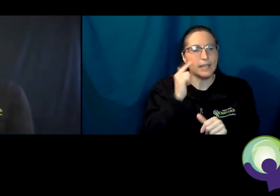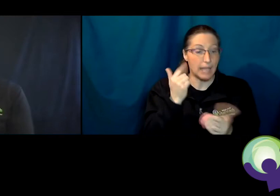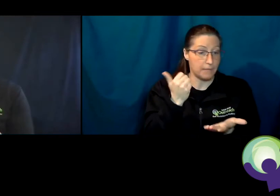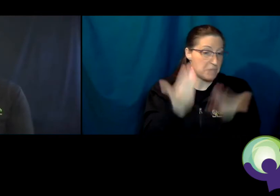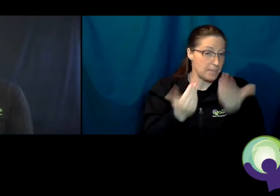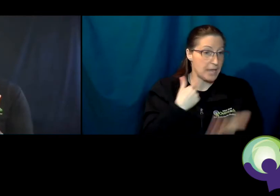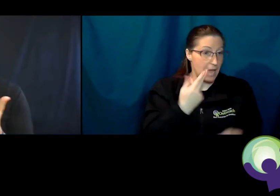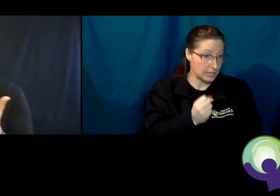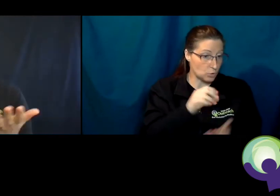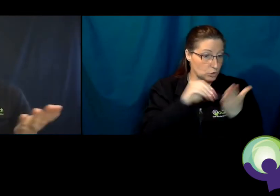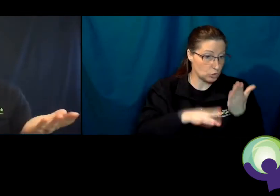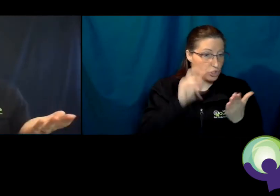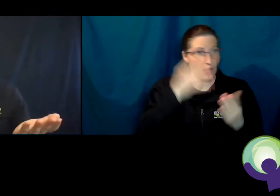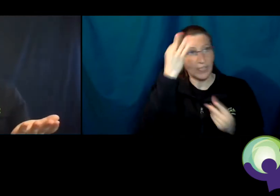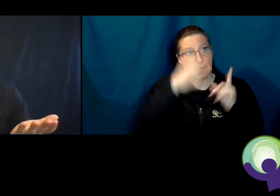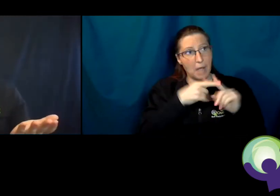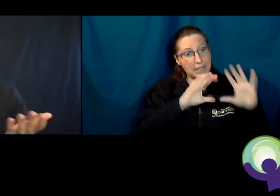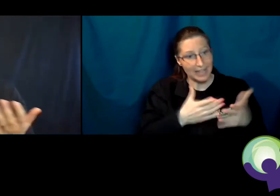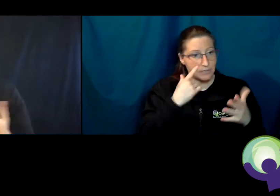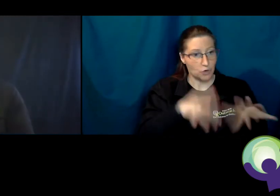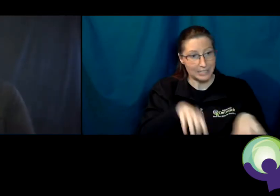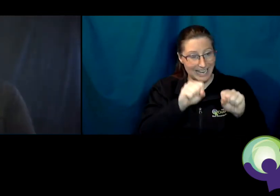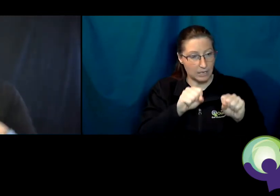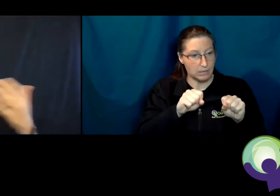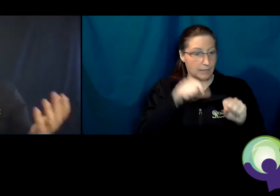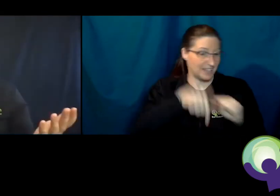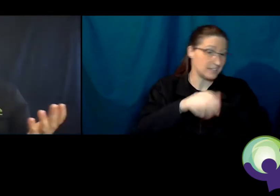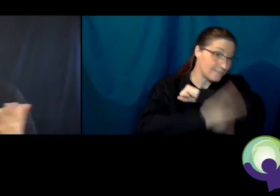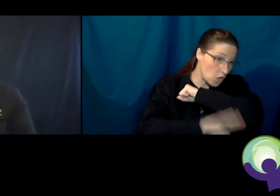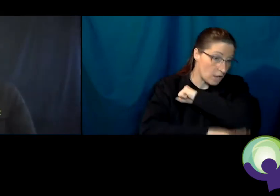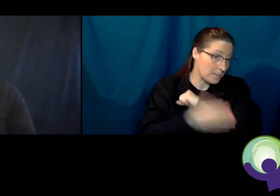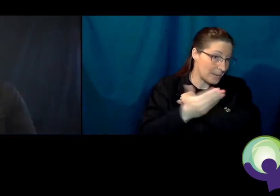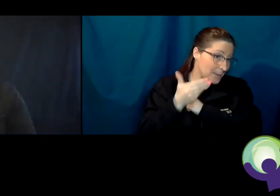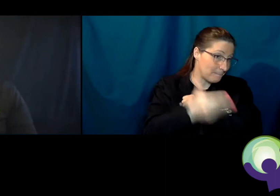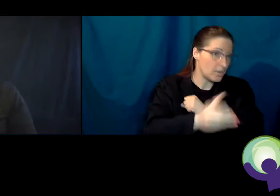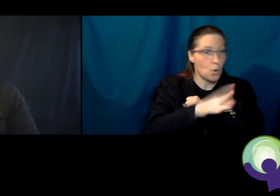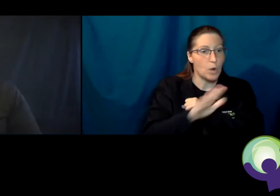who's looking at considering classes to take this fall or in their career that would be helpful for